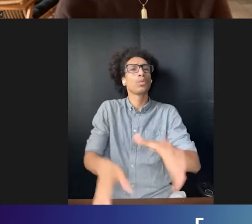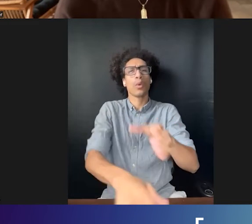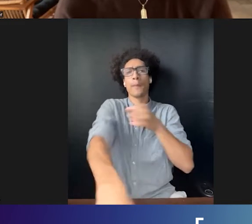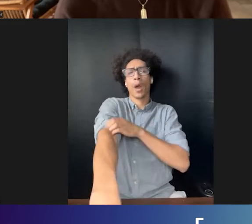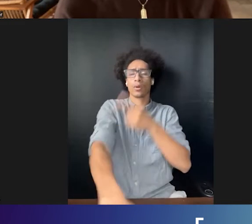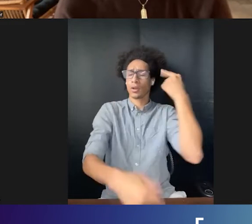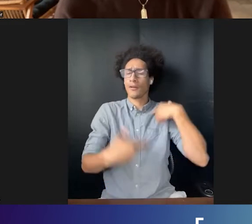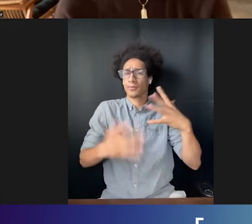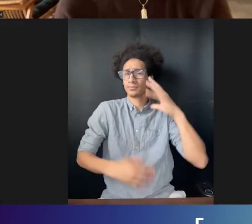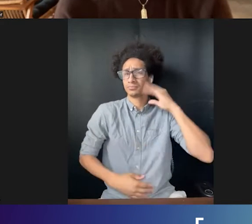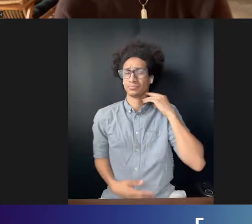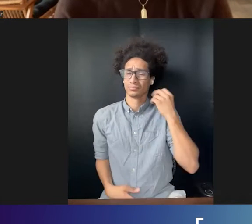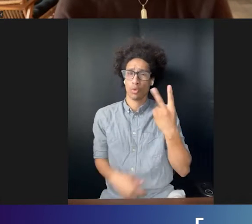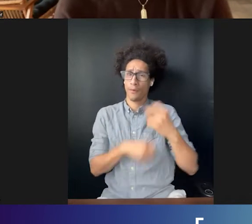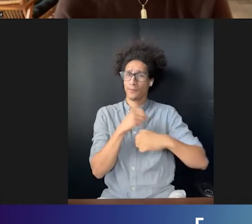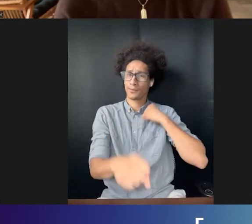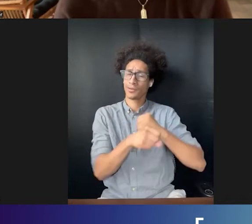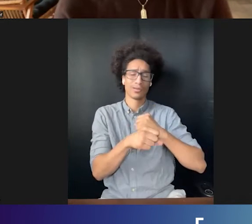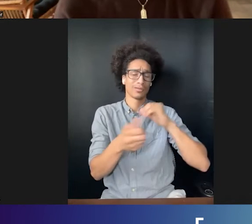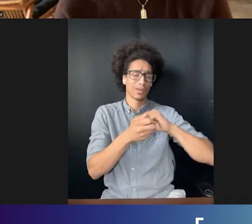you know, making multiple different early versions of Crime and Punishment,